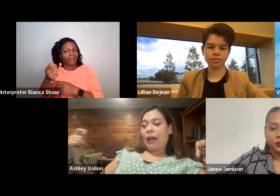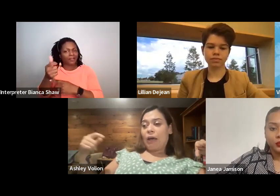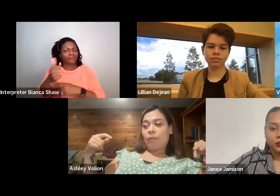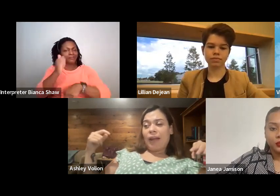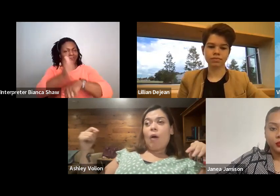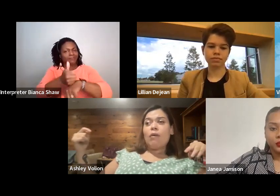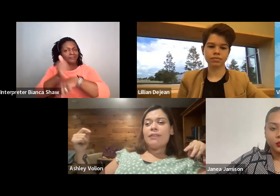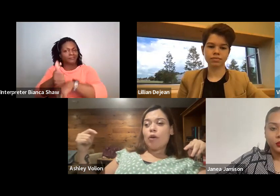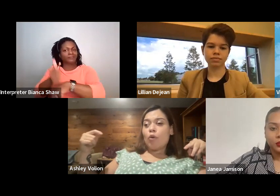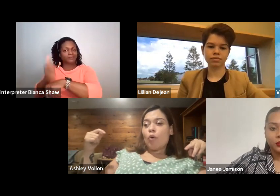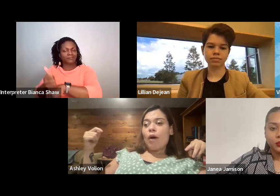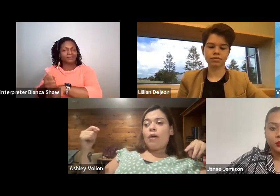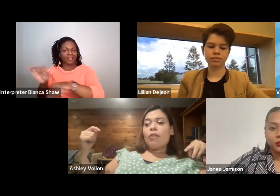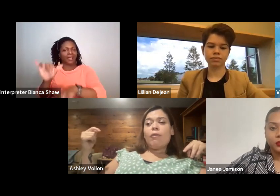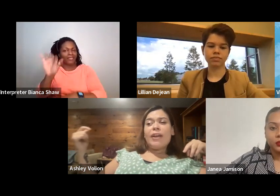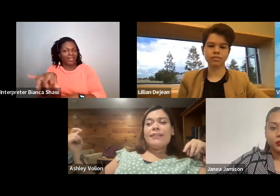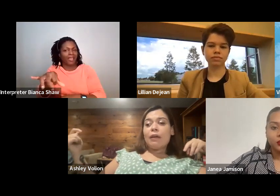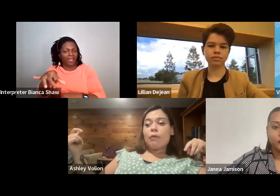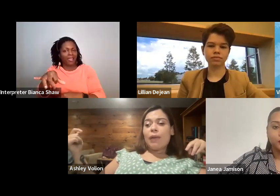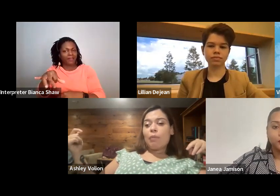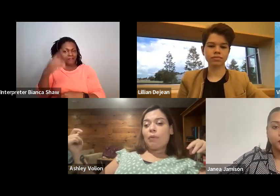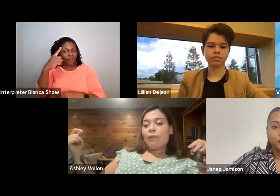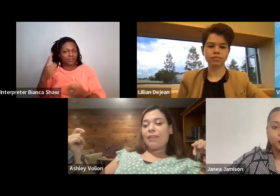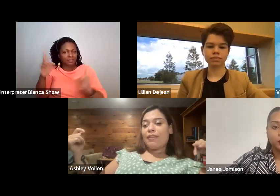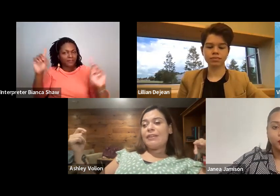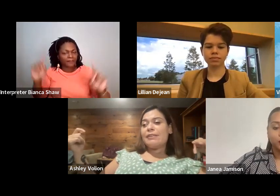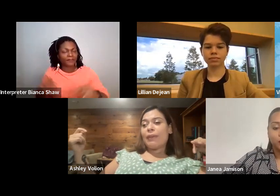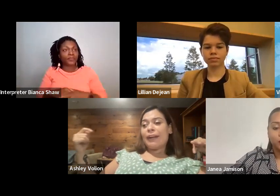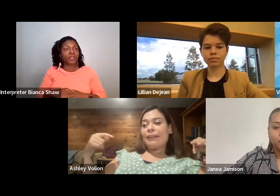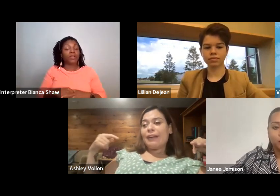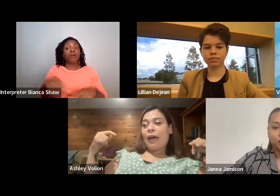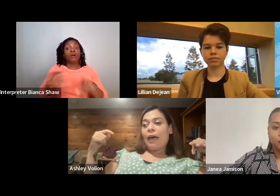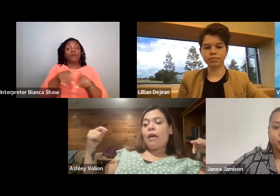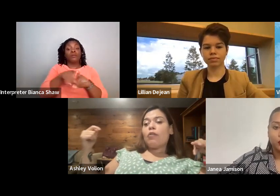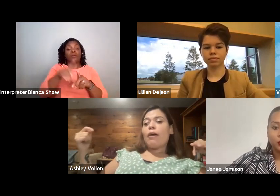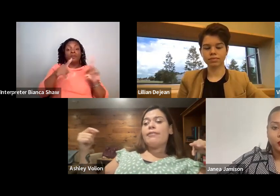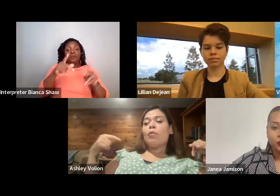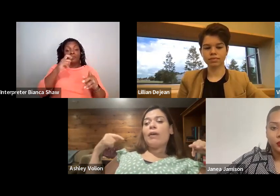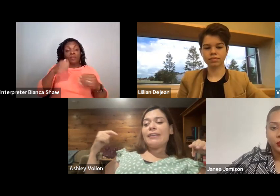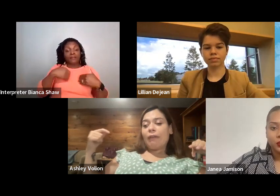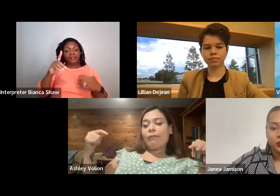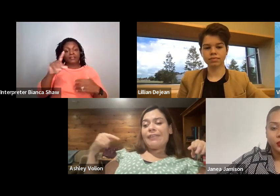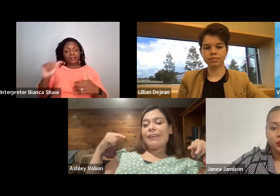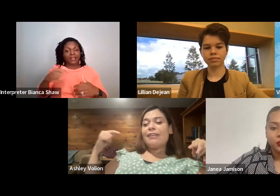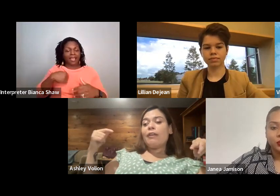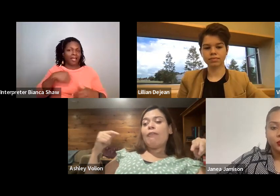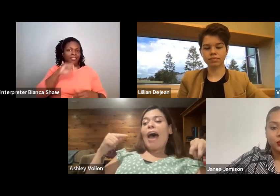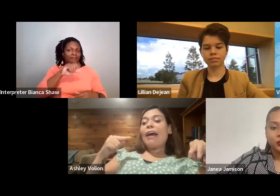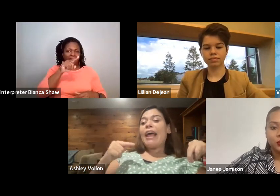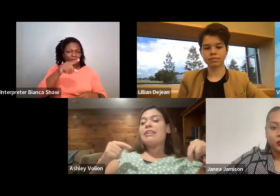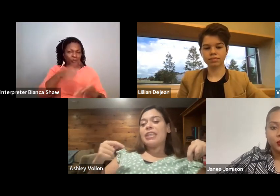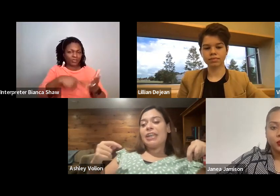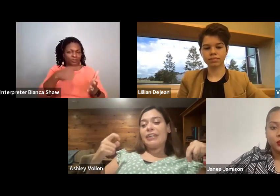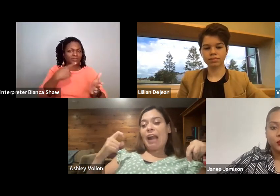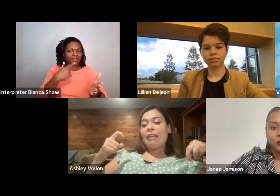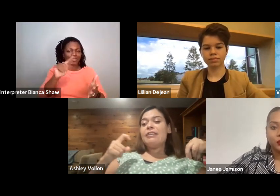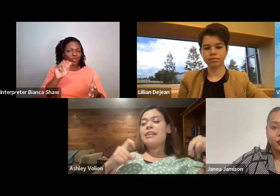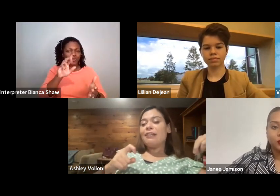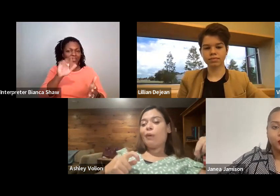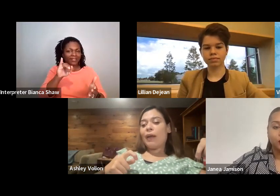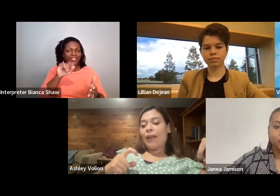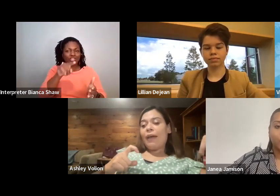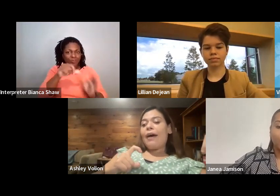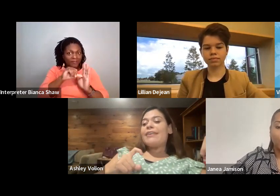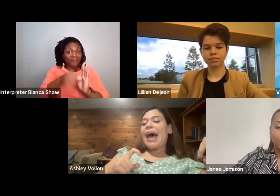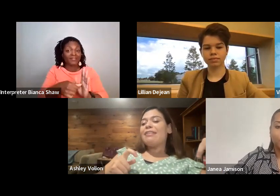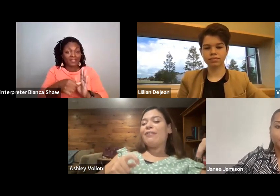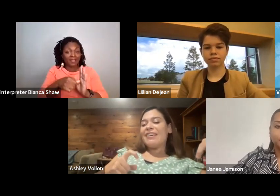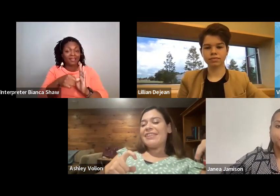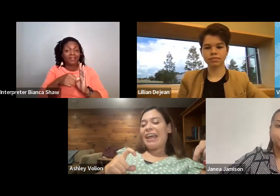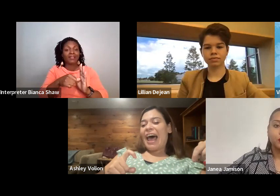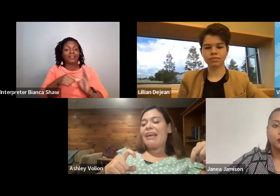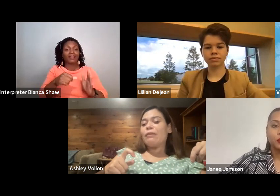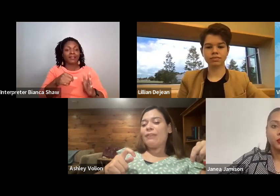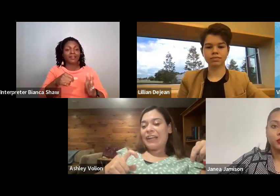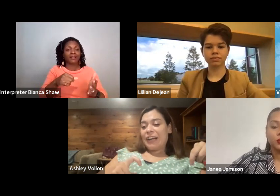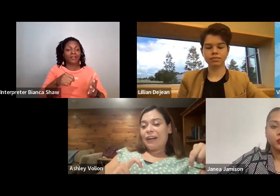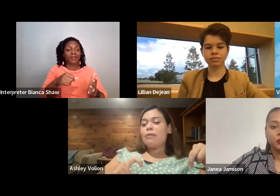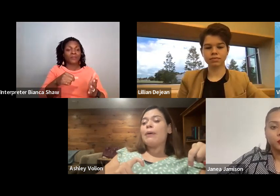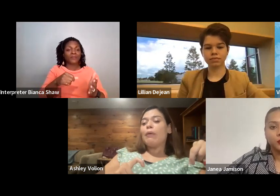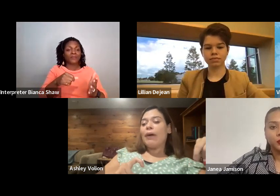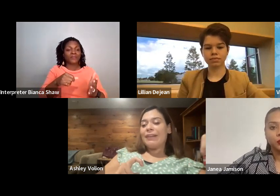And also the voices of people with disabilities. and I love Tories emphasis on the fact that she doesn't this one a task force that lasts for a year.